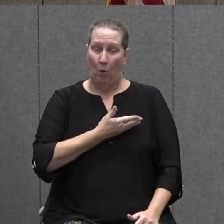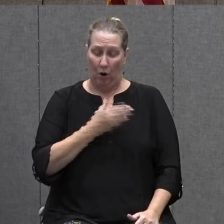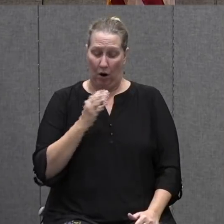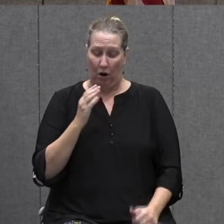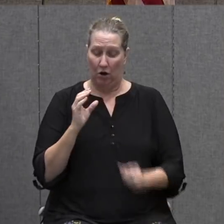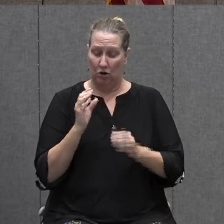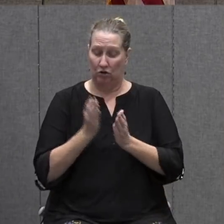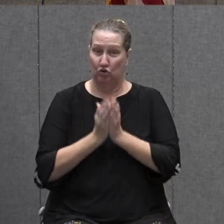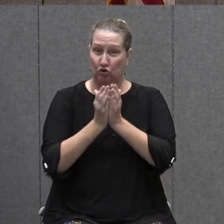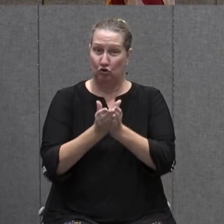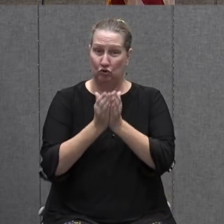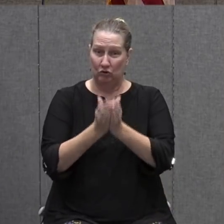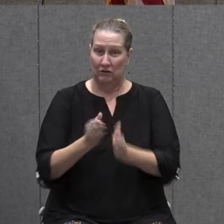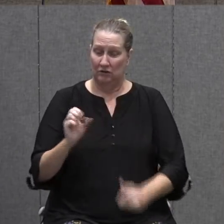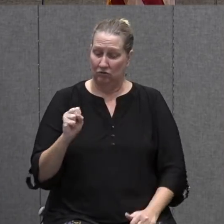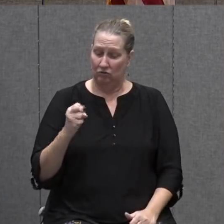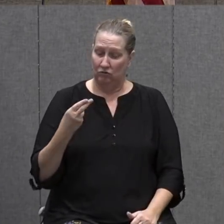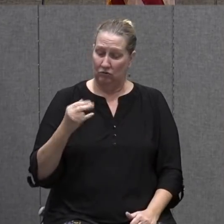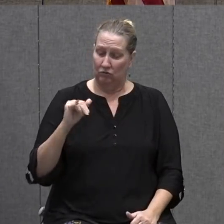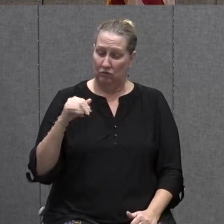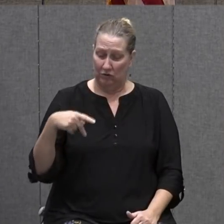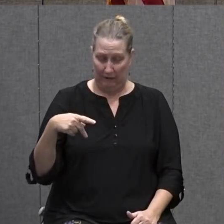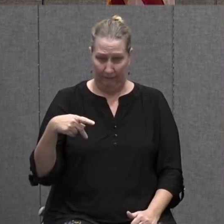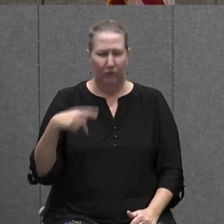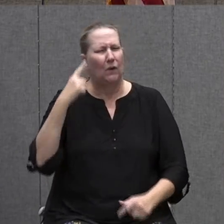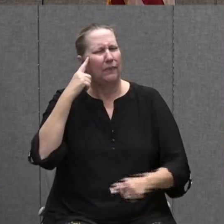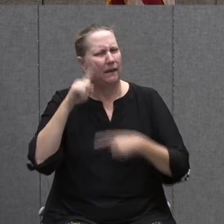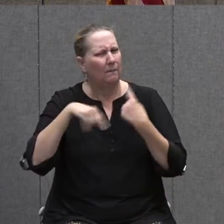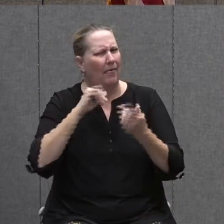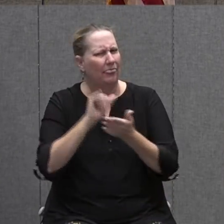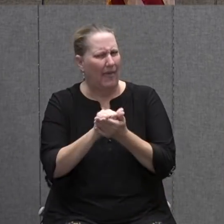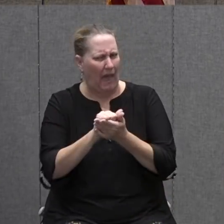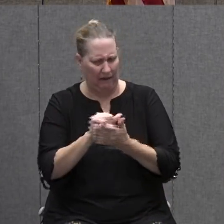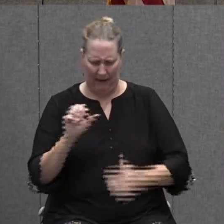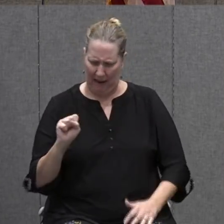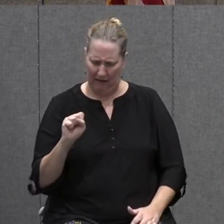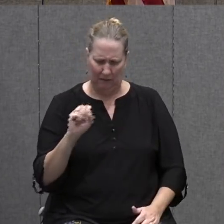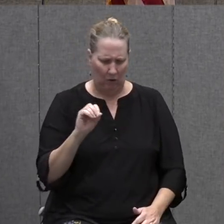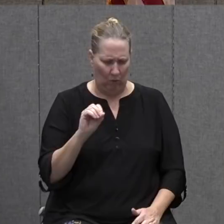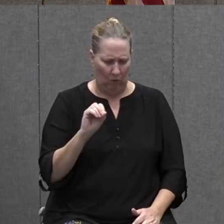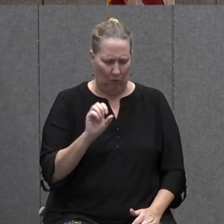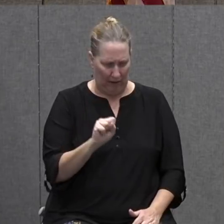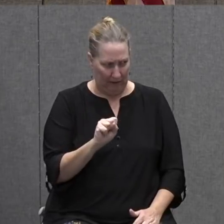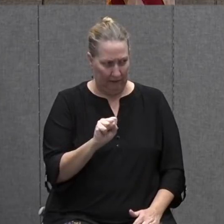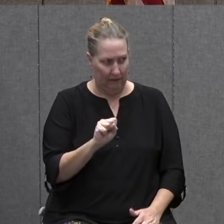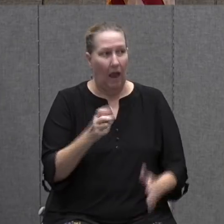and then I want you to hear this. Let me get this other message ready that I want to share with you